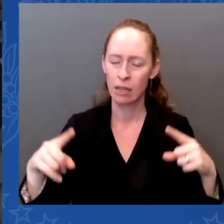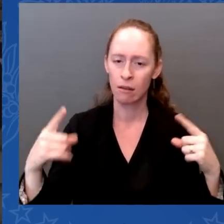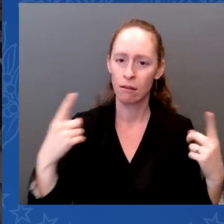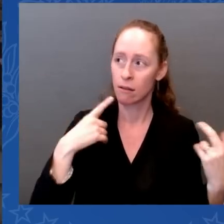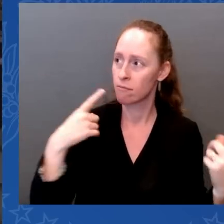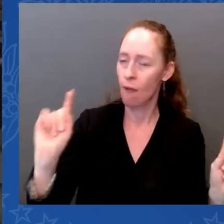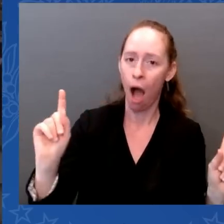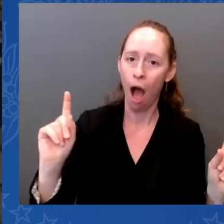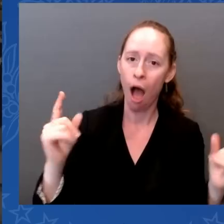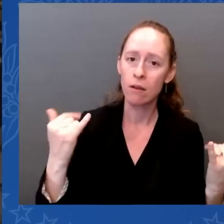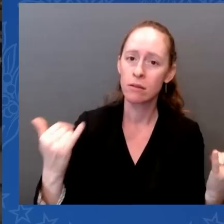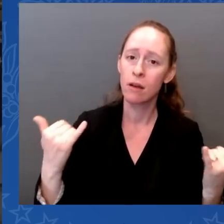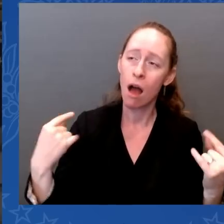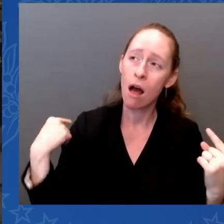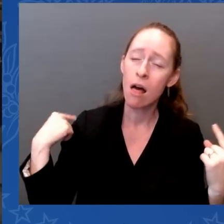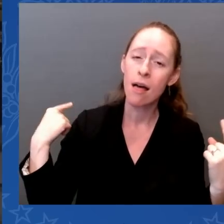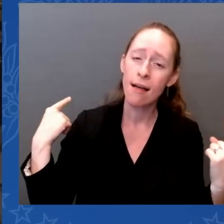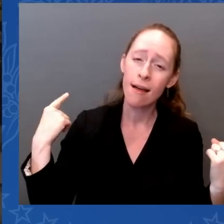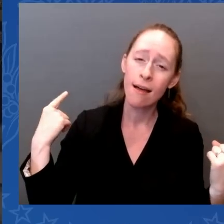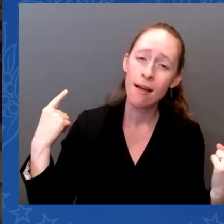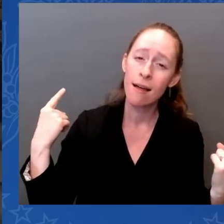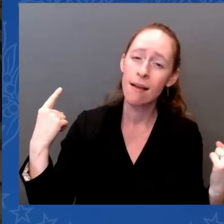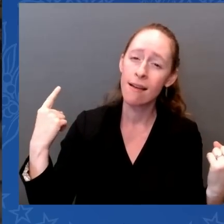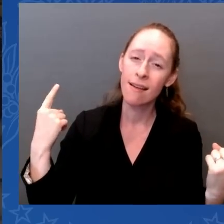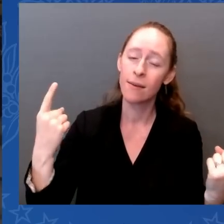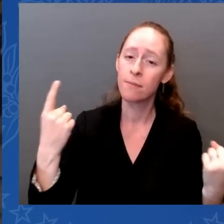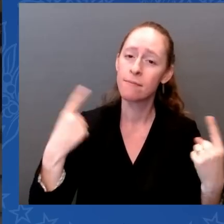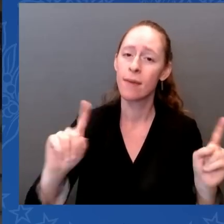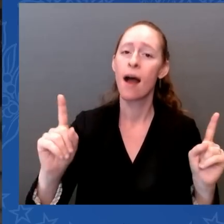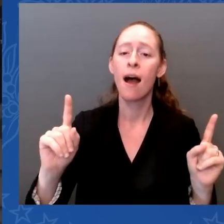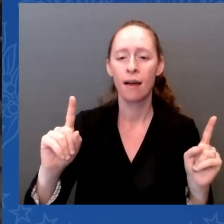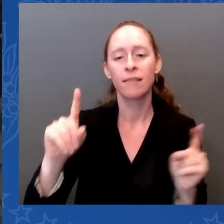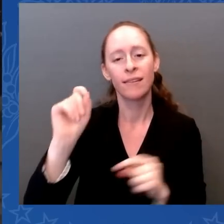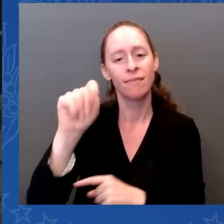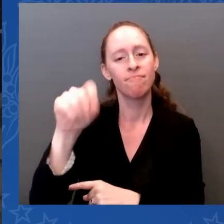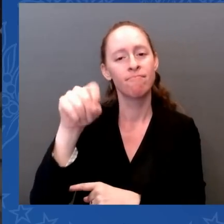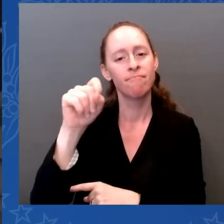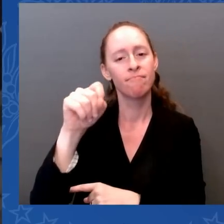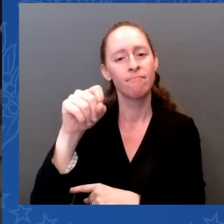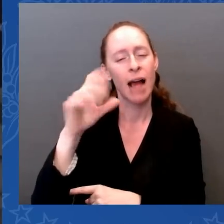but it's locked in. It's locked in. And I want to thank everyone who's here,